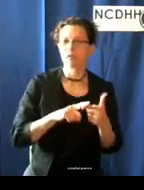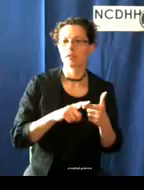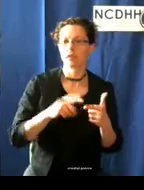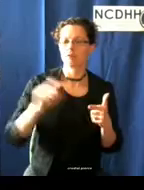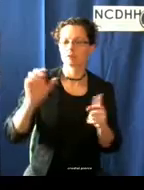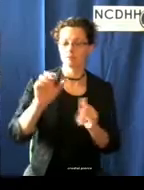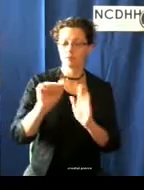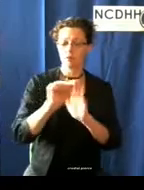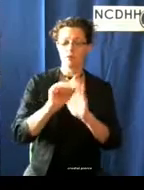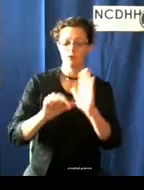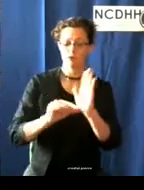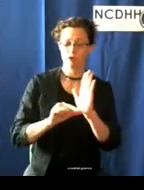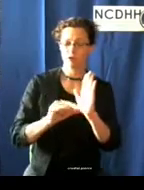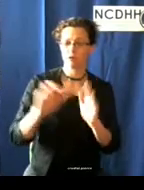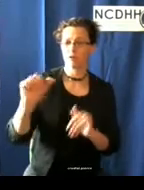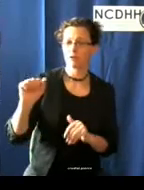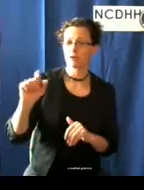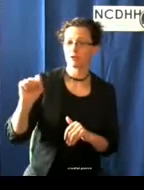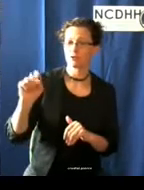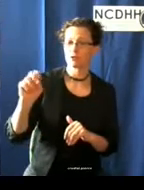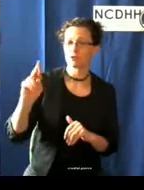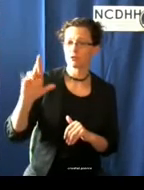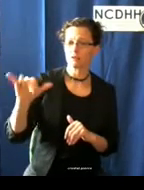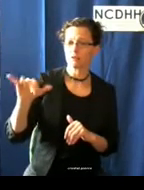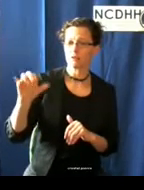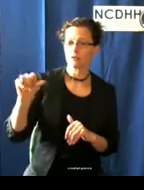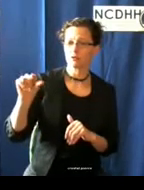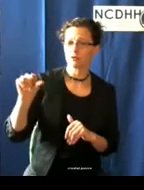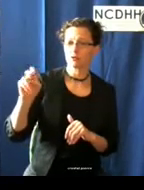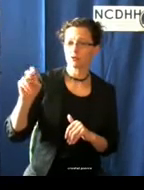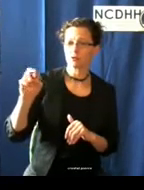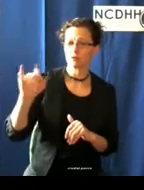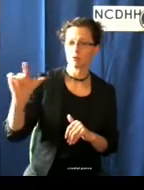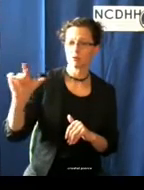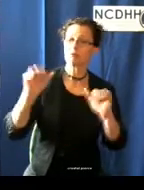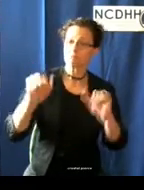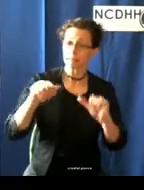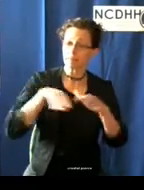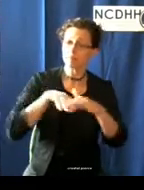ENFORCE THOSE RIGHTS THE NEXT ISSUE AND AREA IS AFTER COVERING